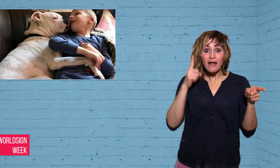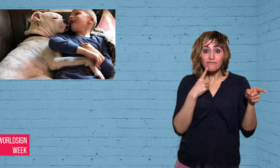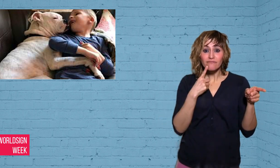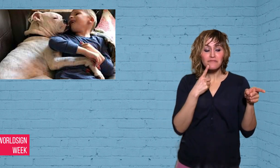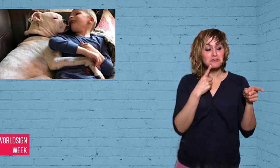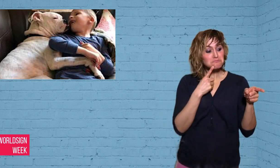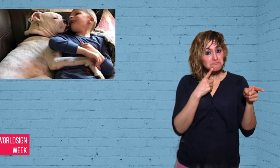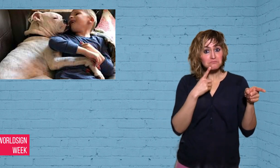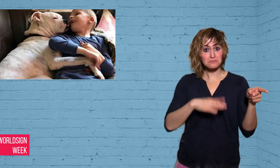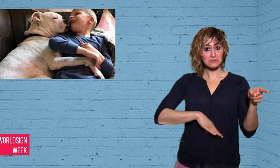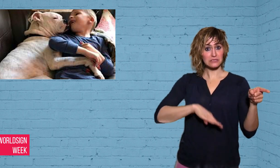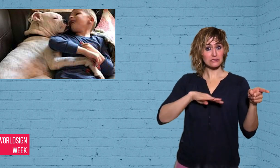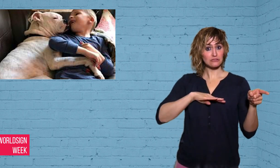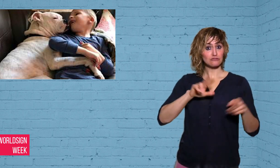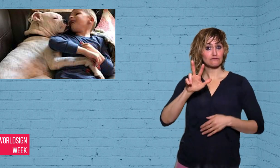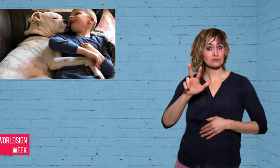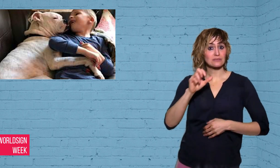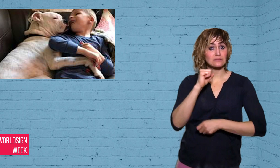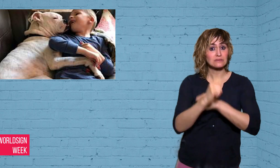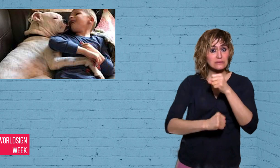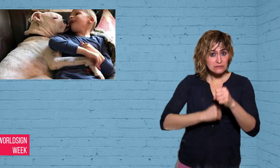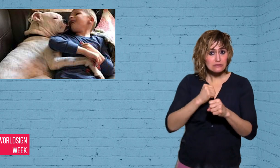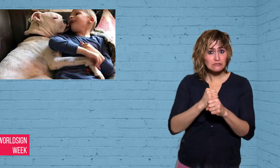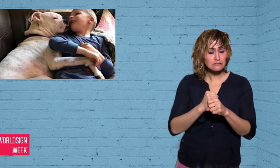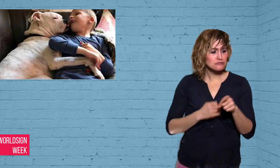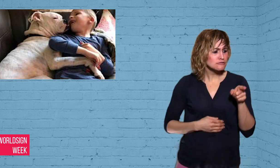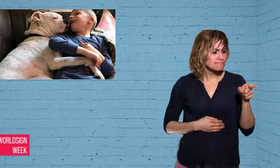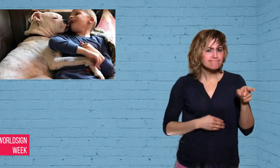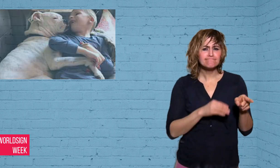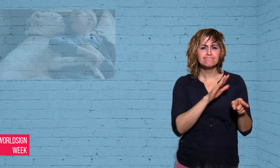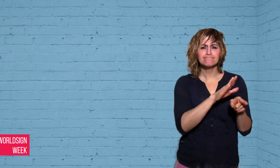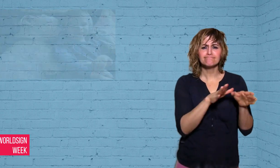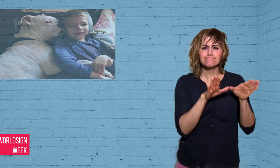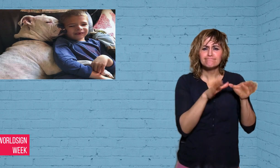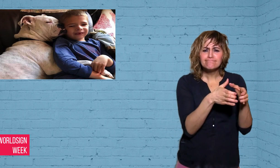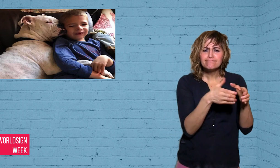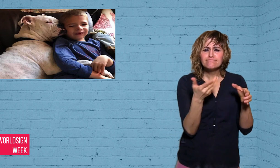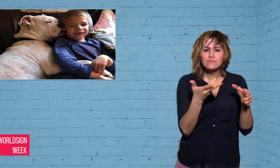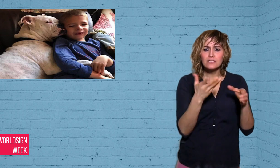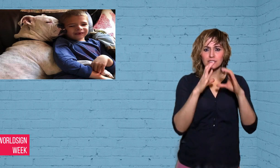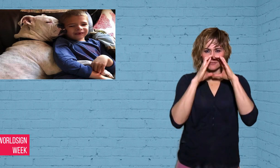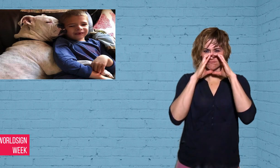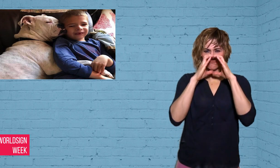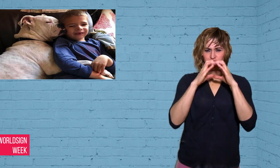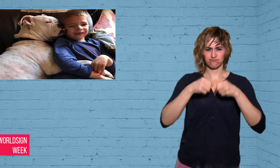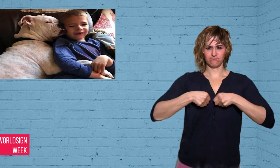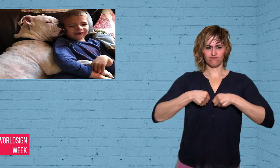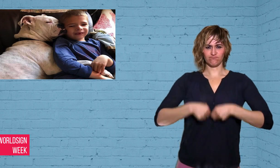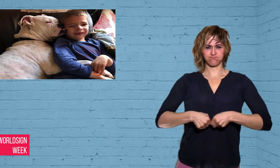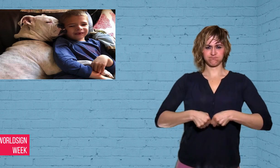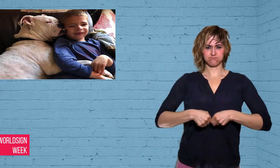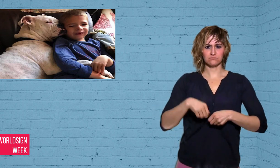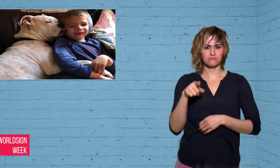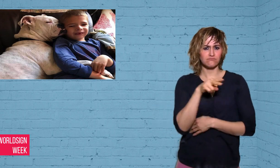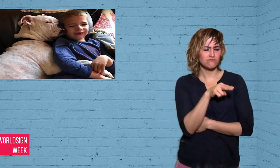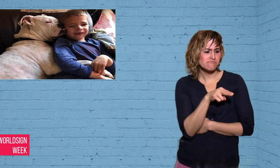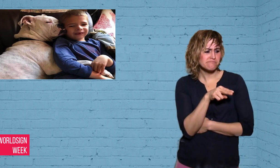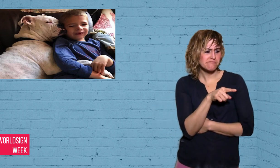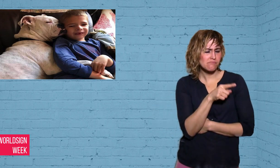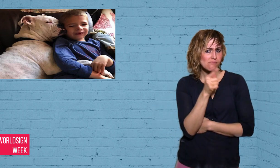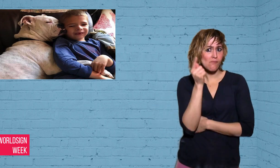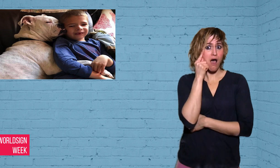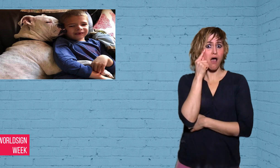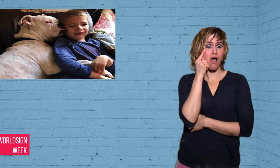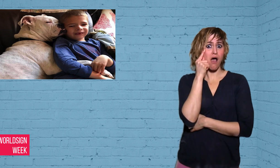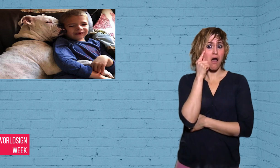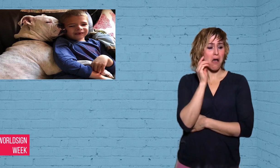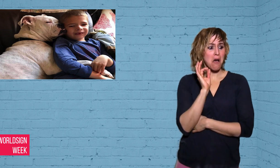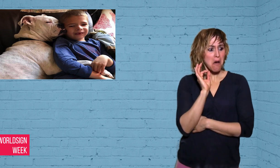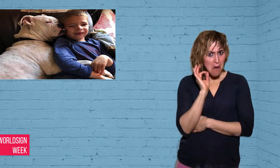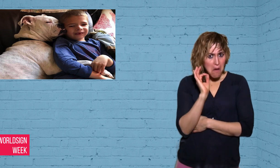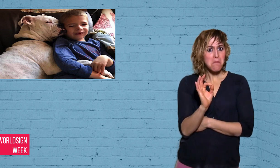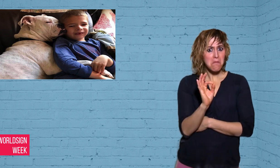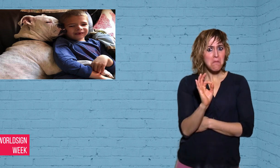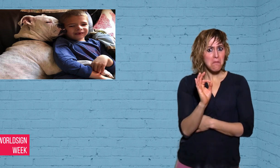realized she had found the perfect pet